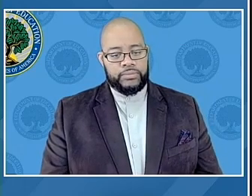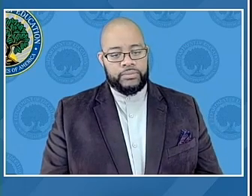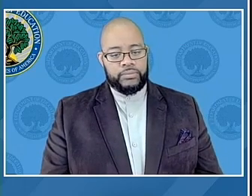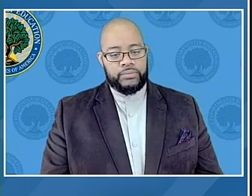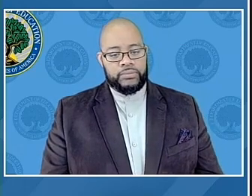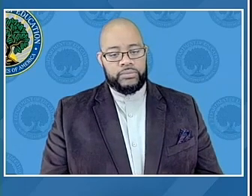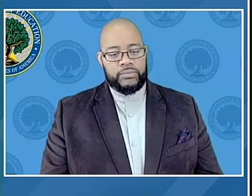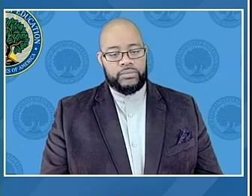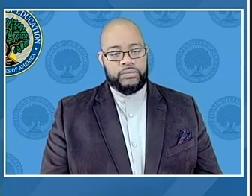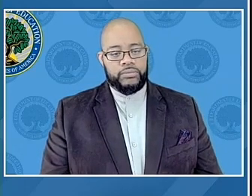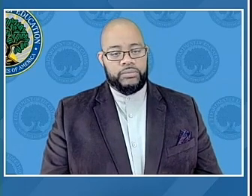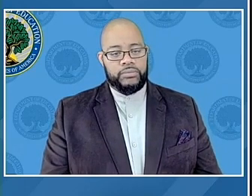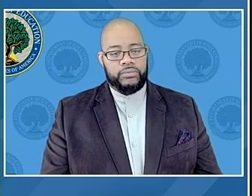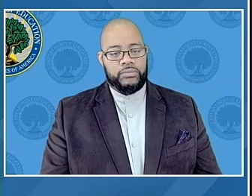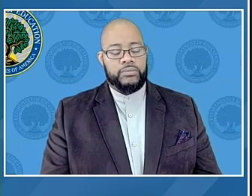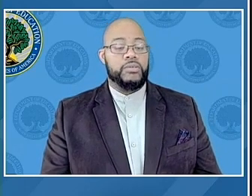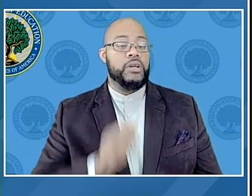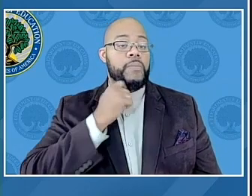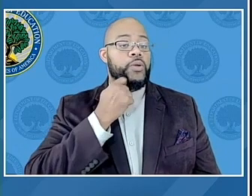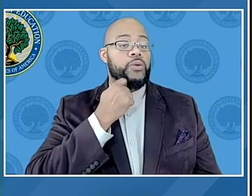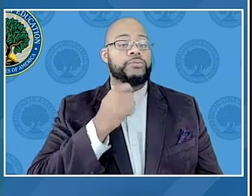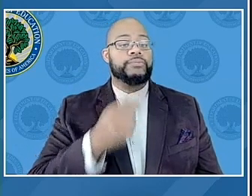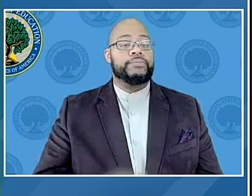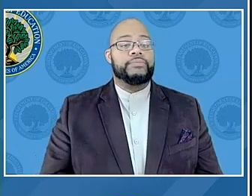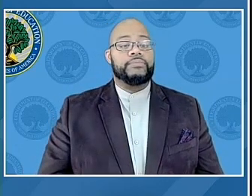Melissa, can you hear us?